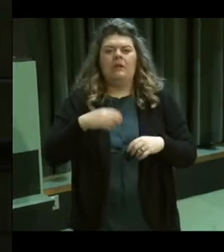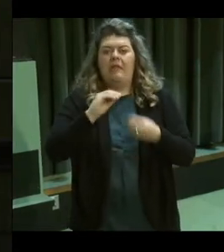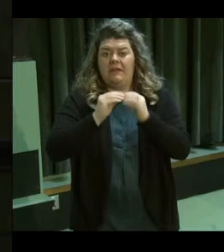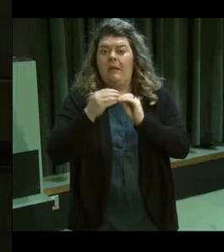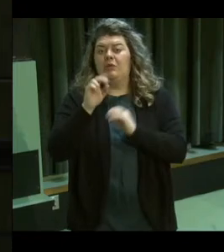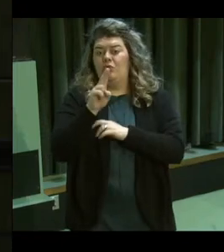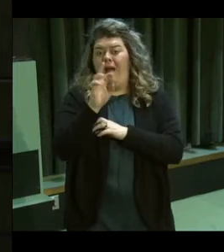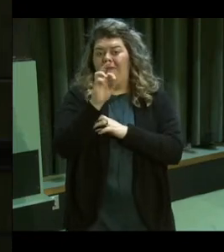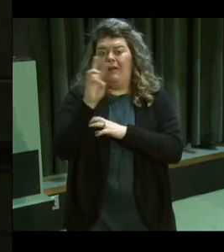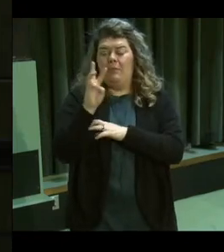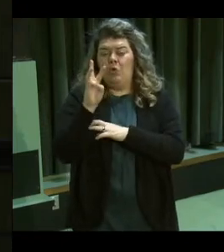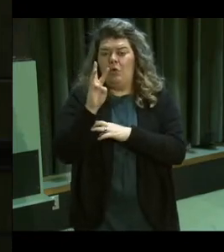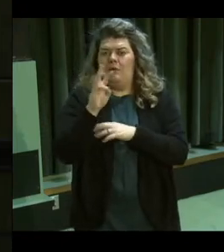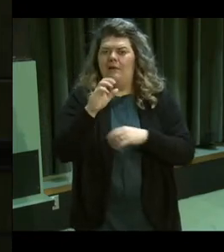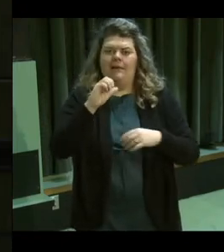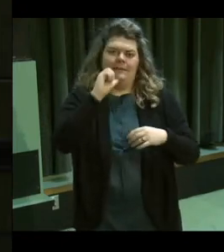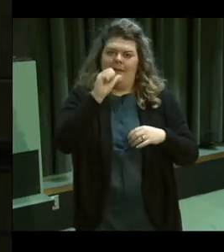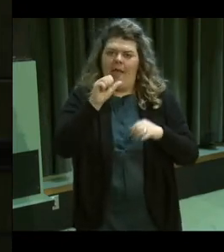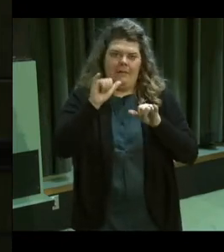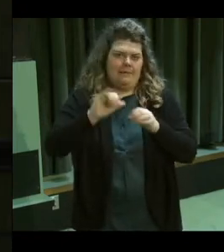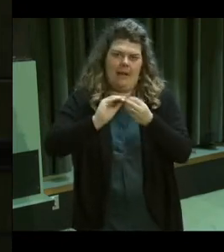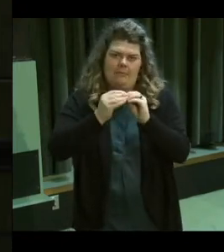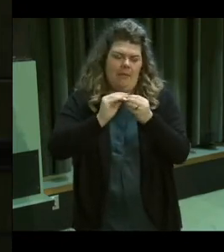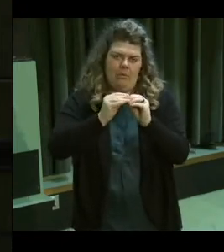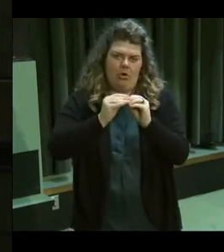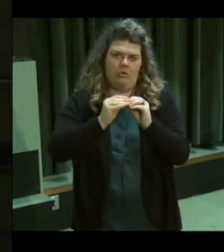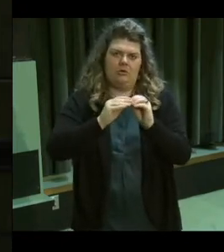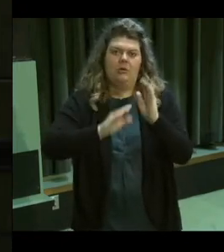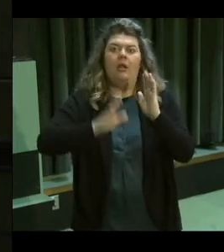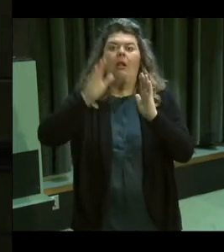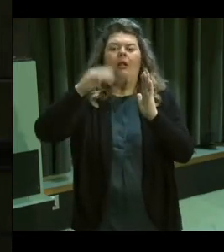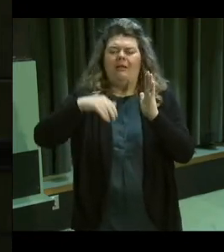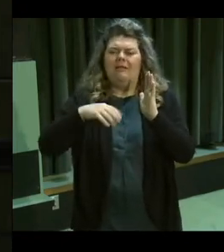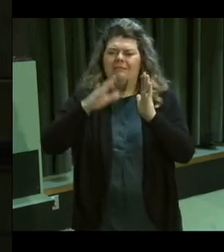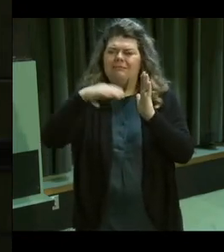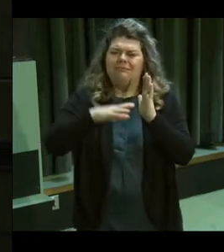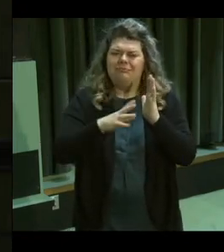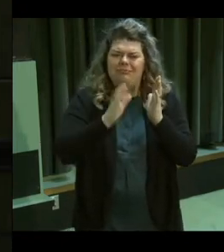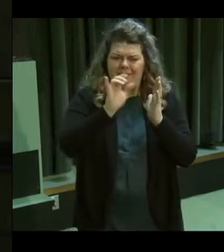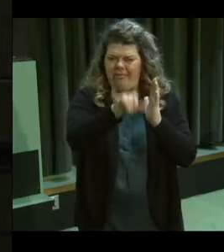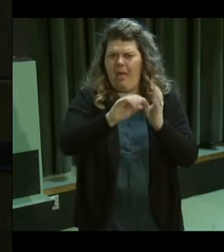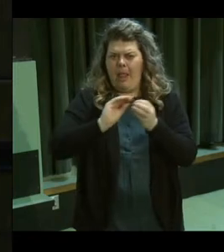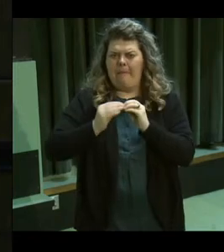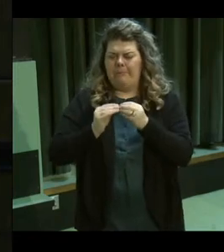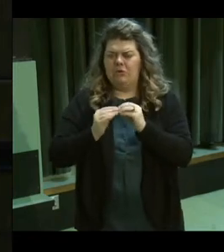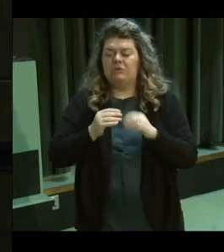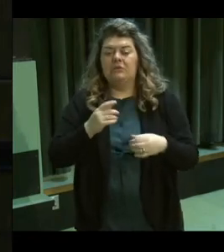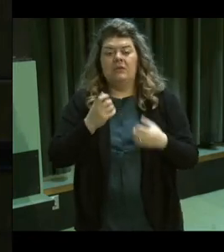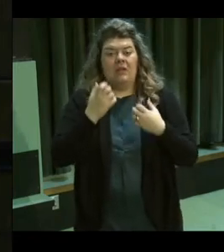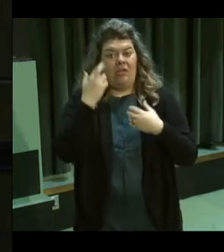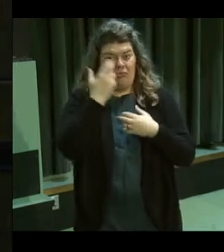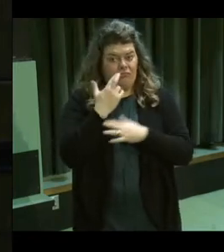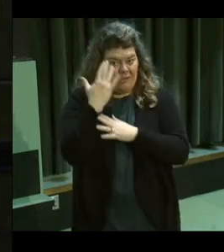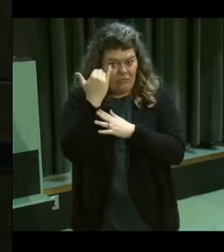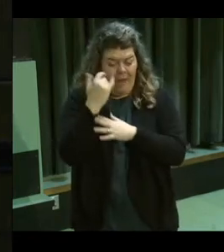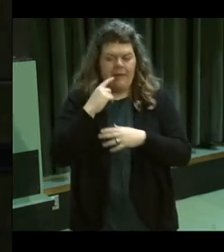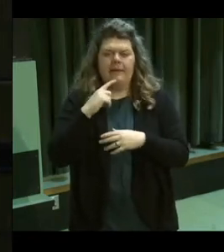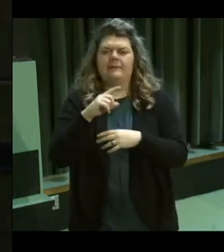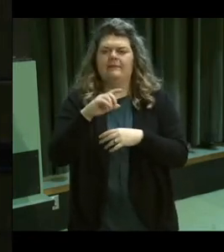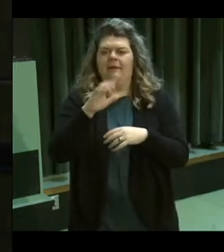the UFW are not what they used to be in terms of, of organized